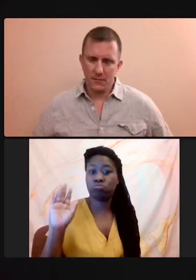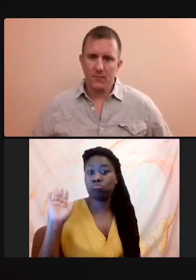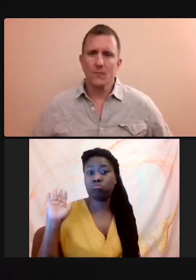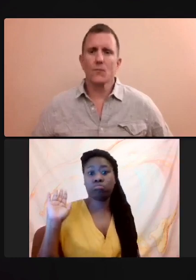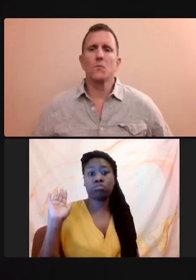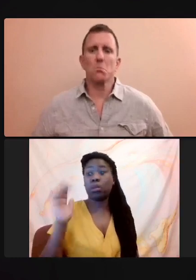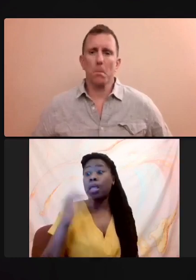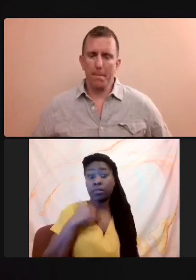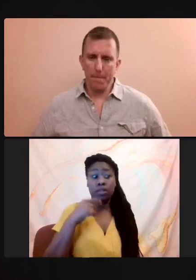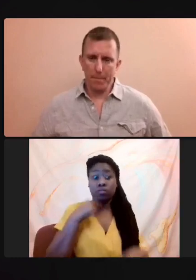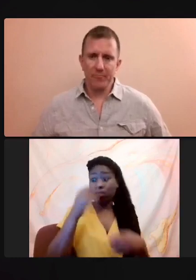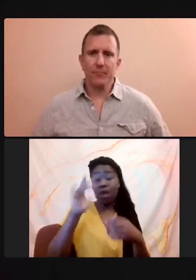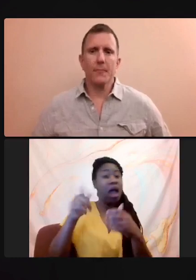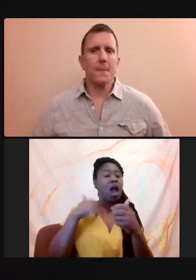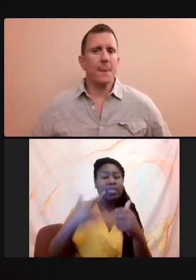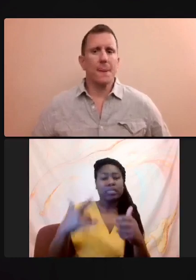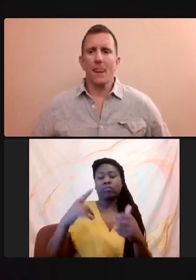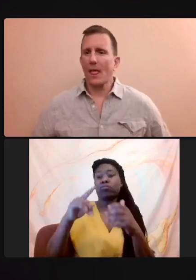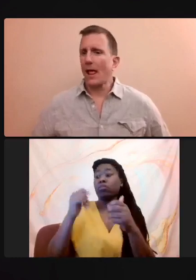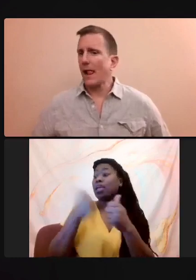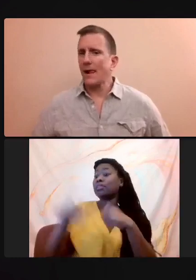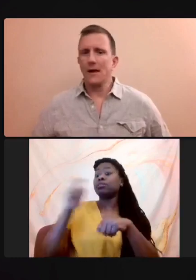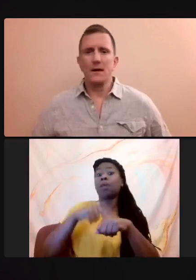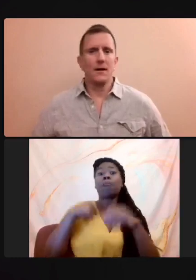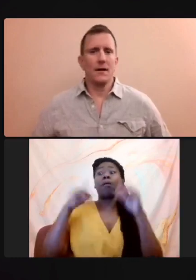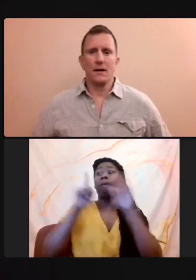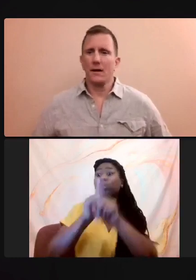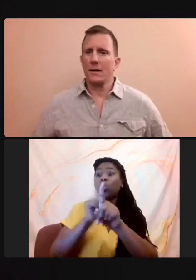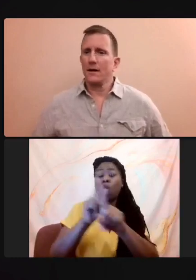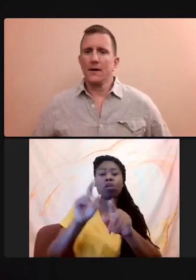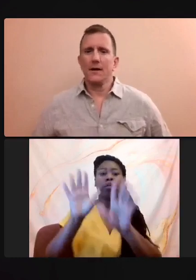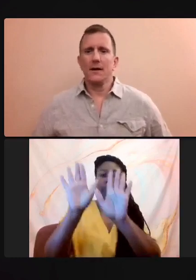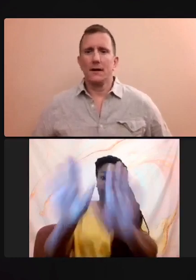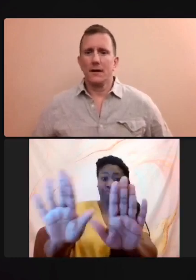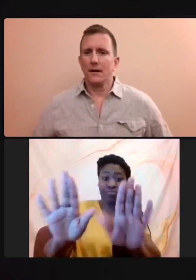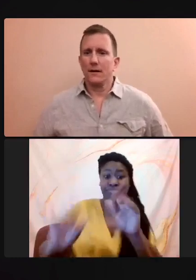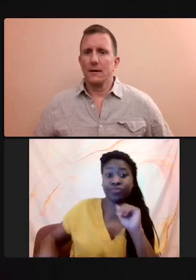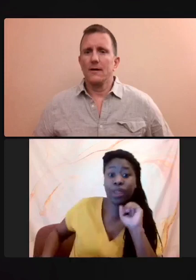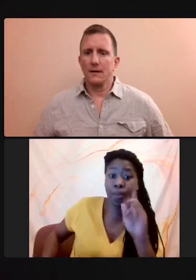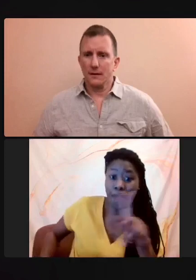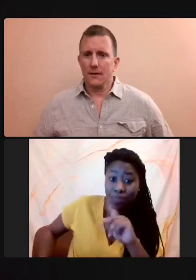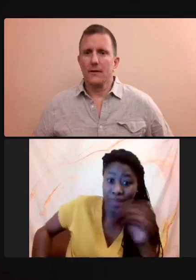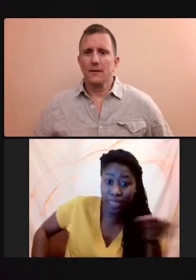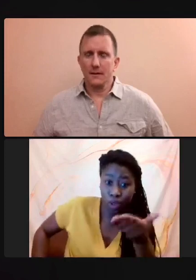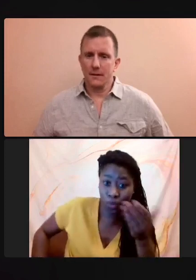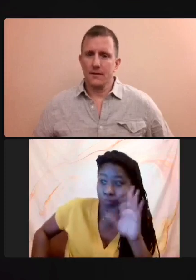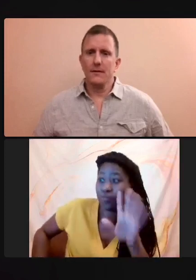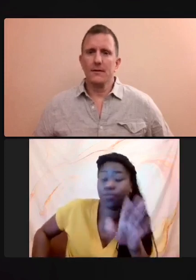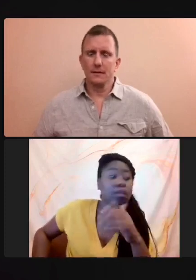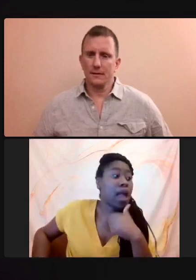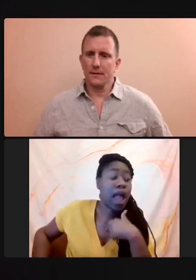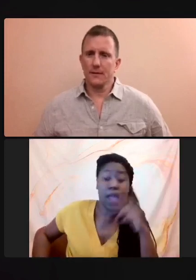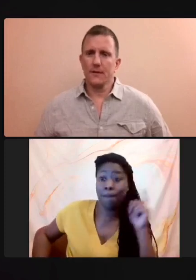going to struggle without having a deaf mentor that's going to help them with their livelihood, help them get a job.